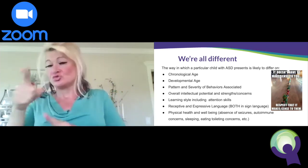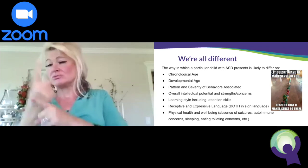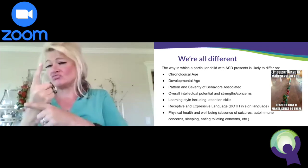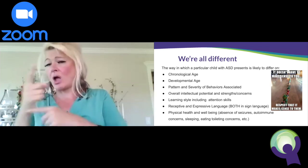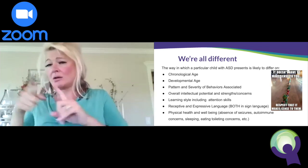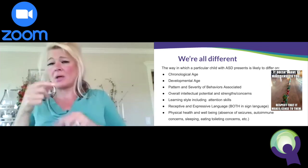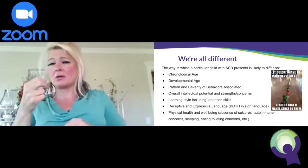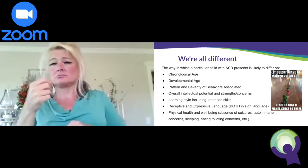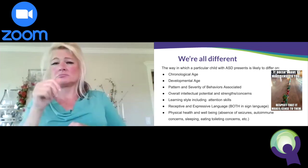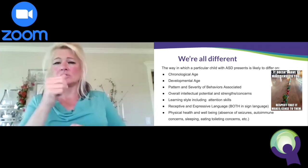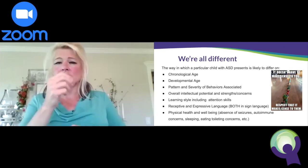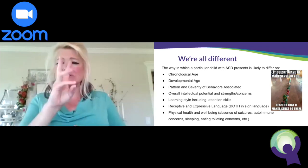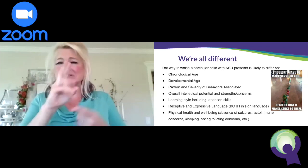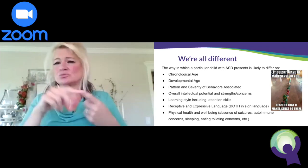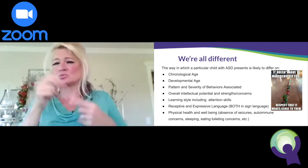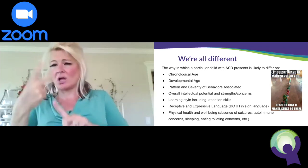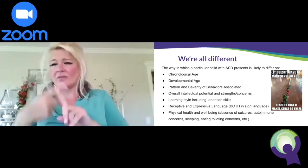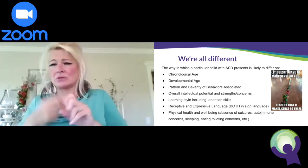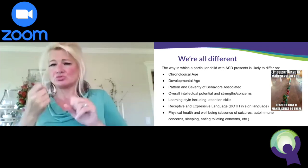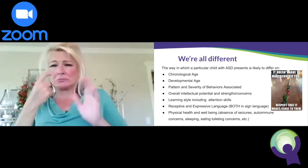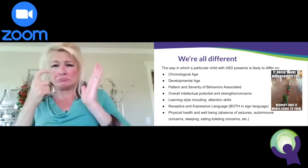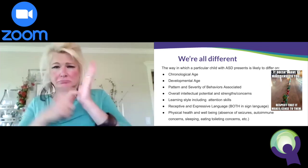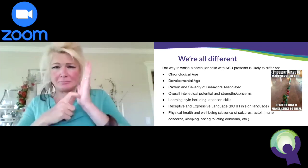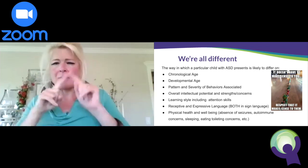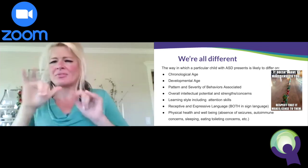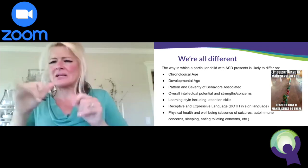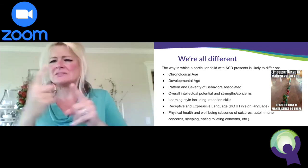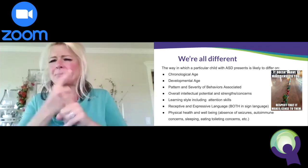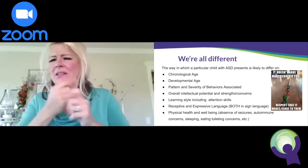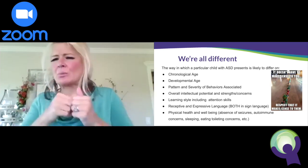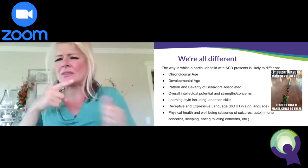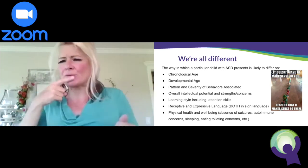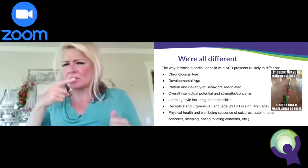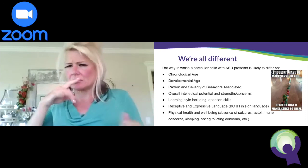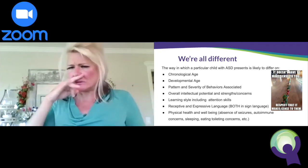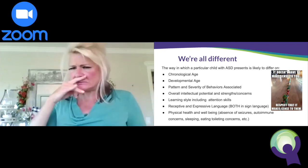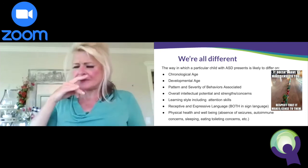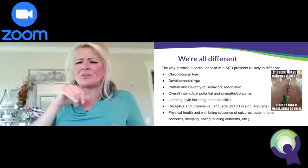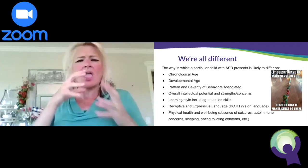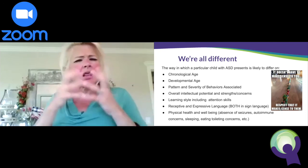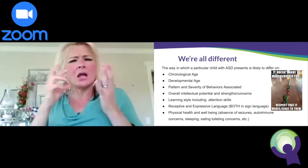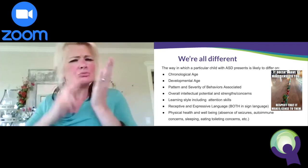So considering our timeline yes, so considering six to twelve months relate to recognizing diagnosis that